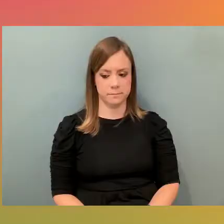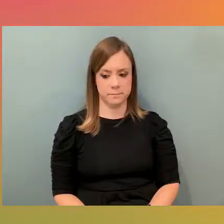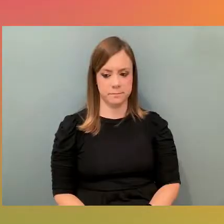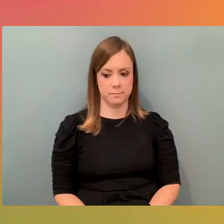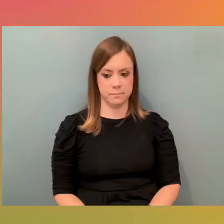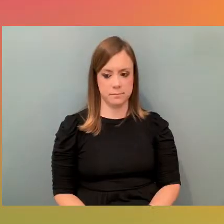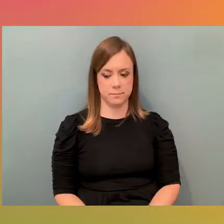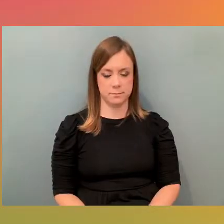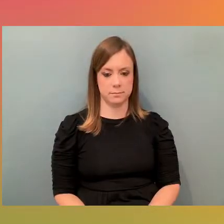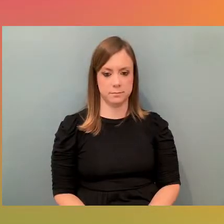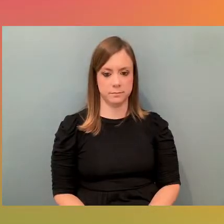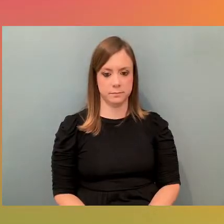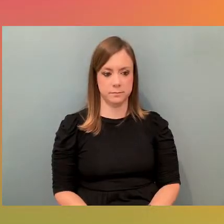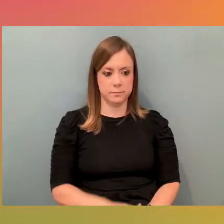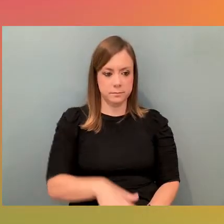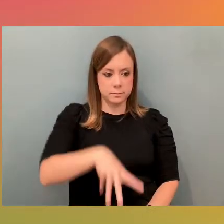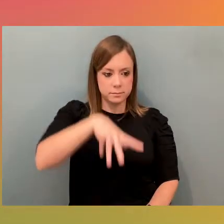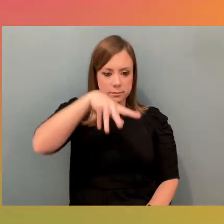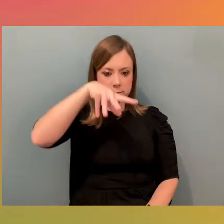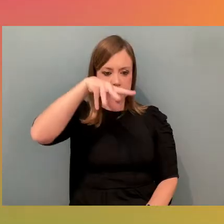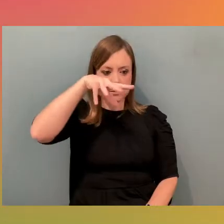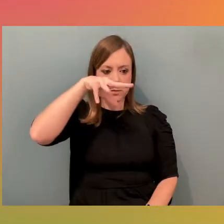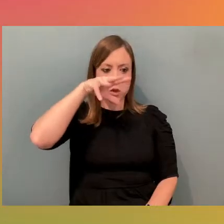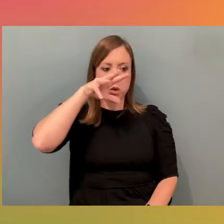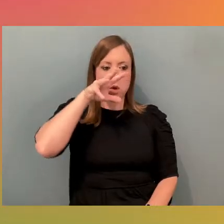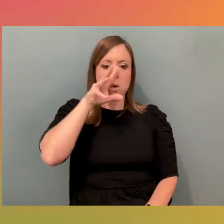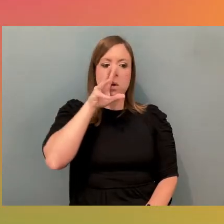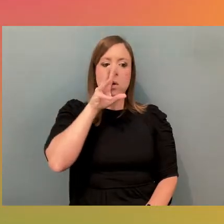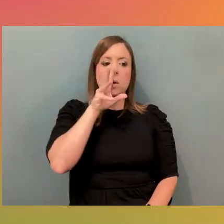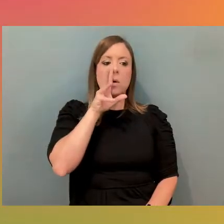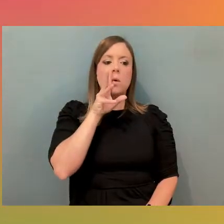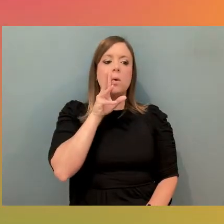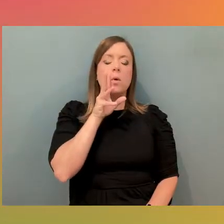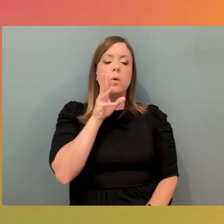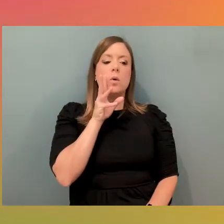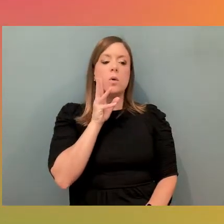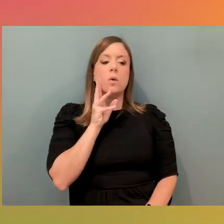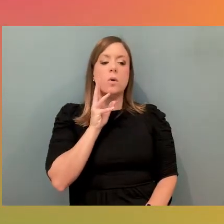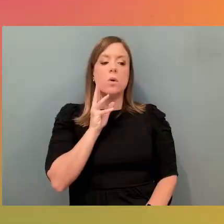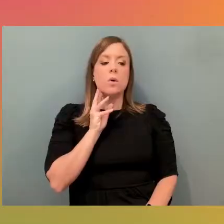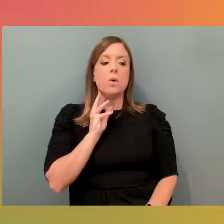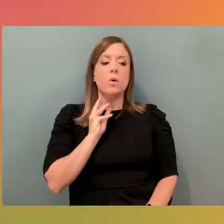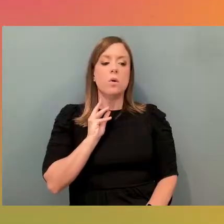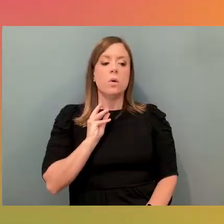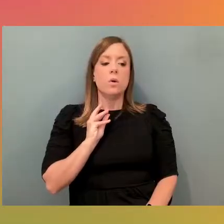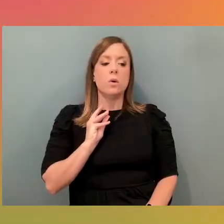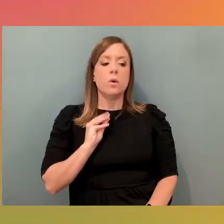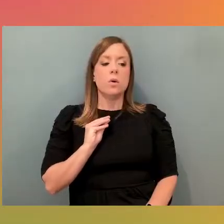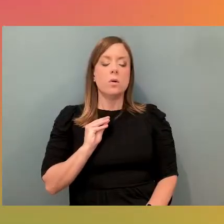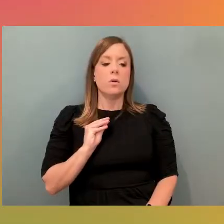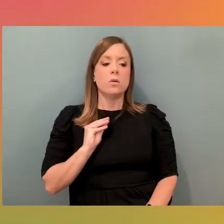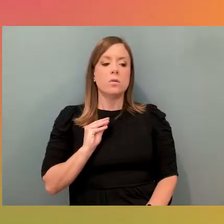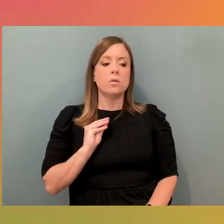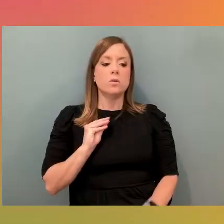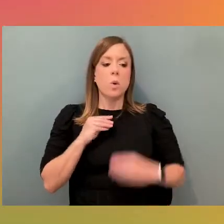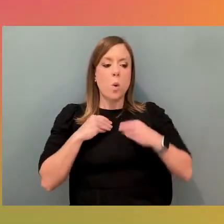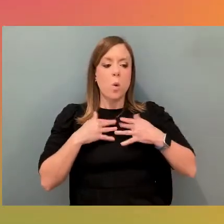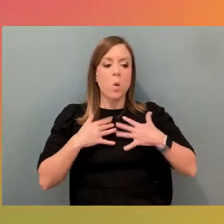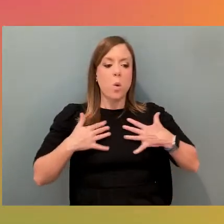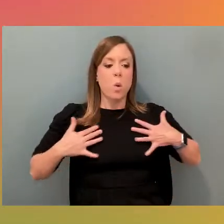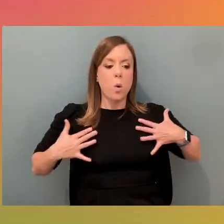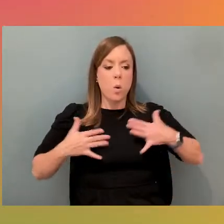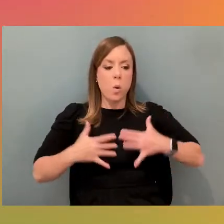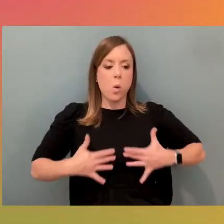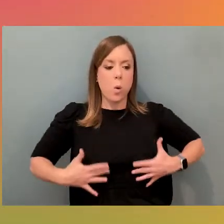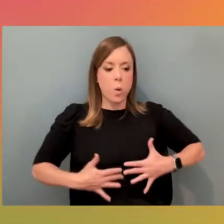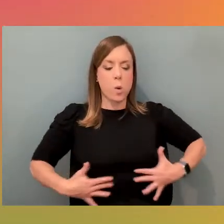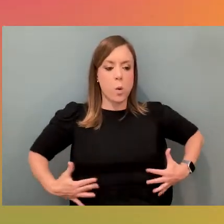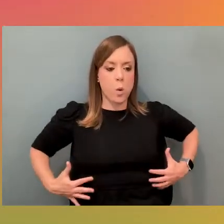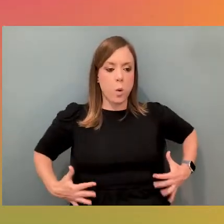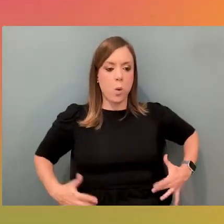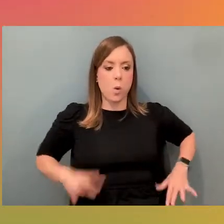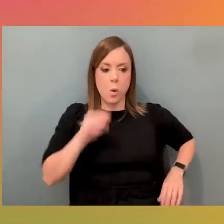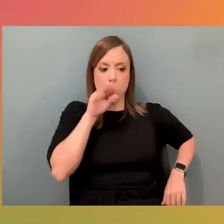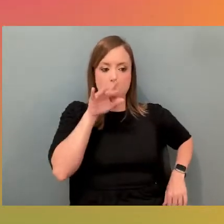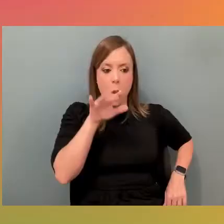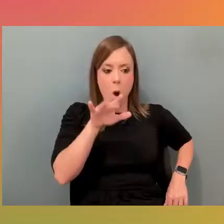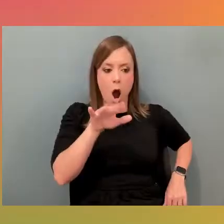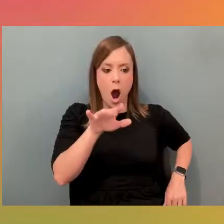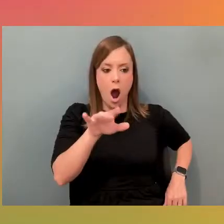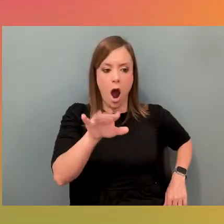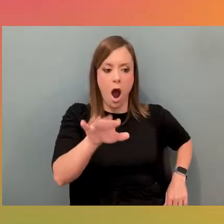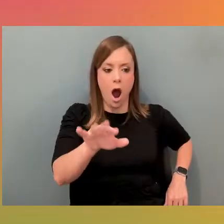DIMENSIONAL INHALE.